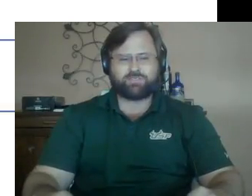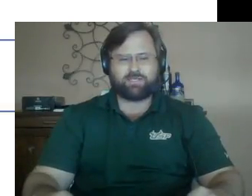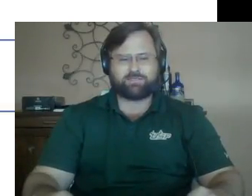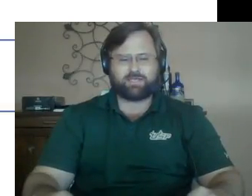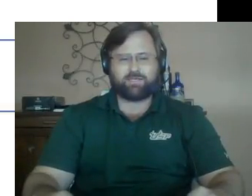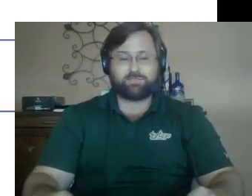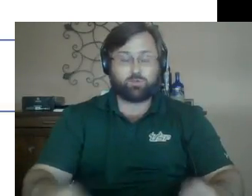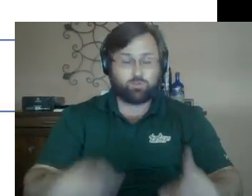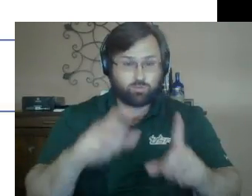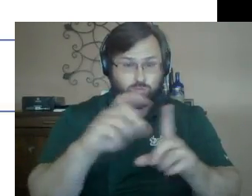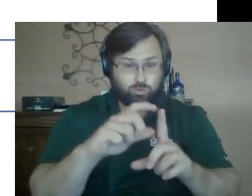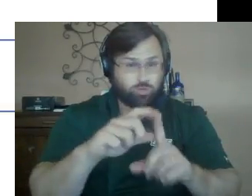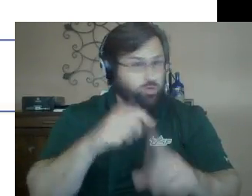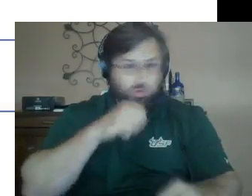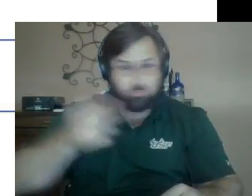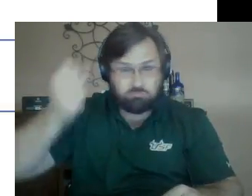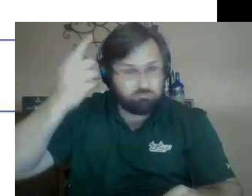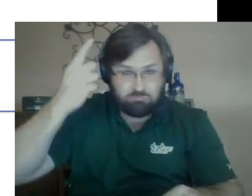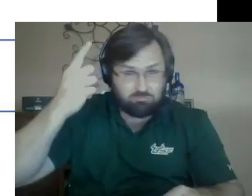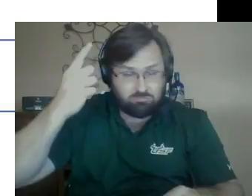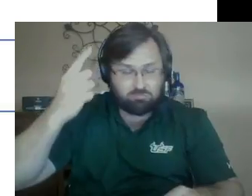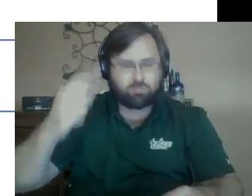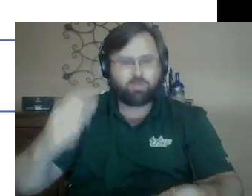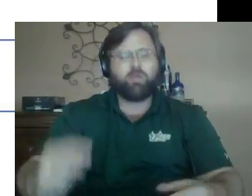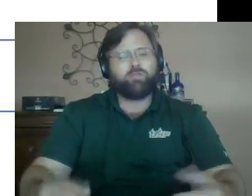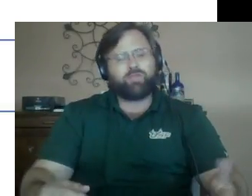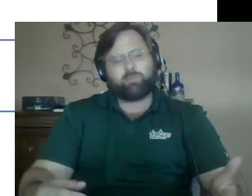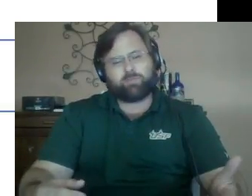sentence like this then that would be